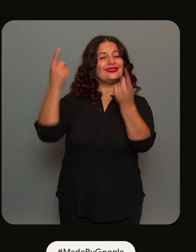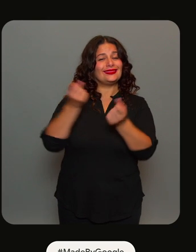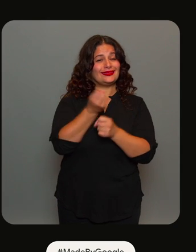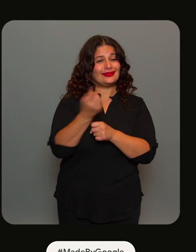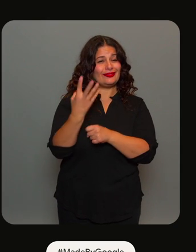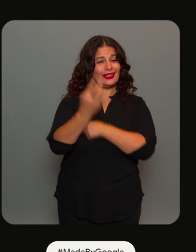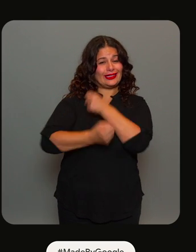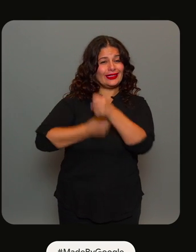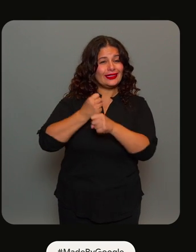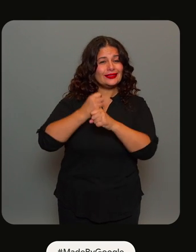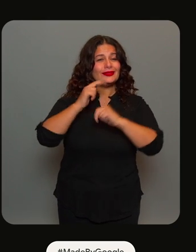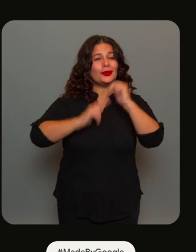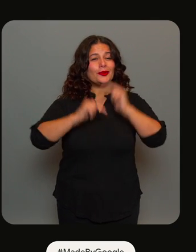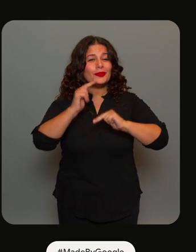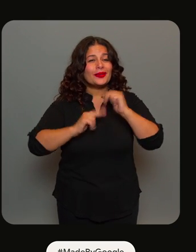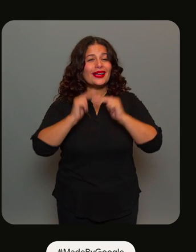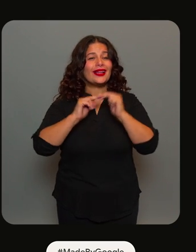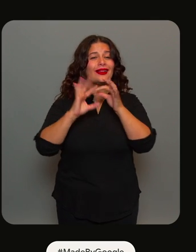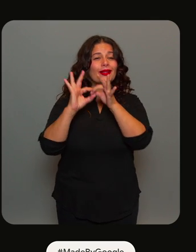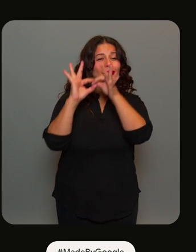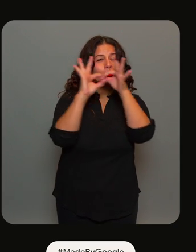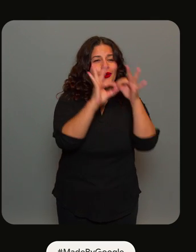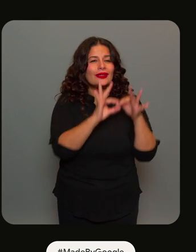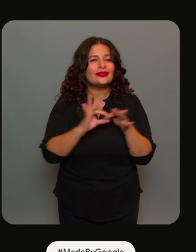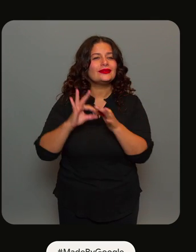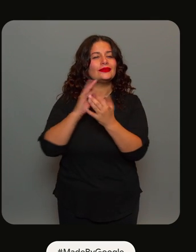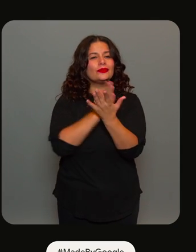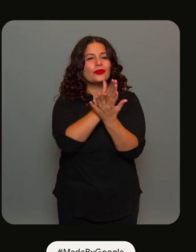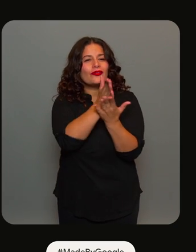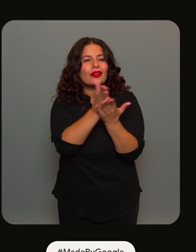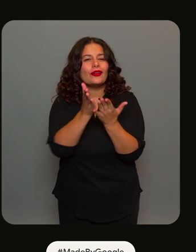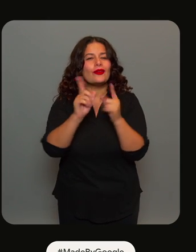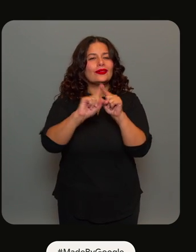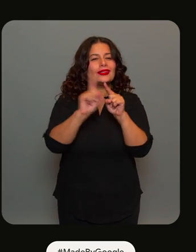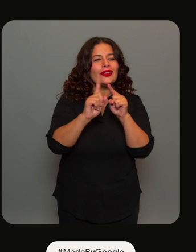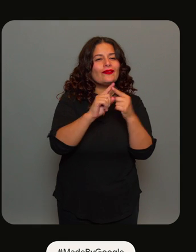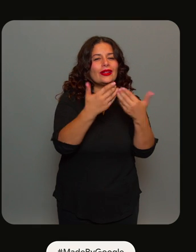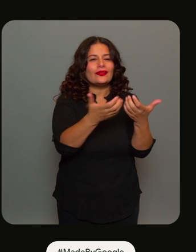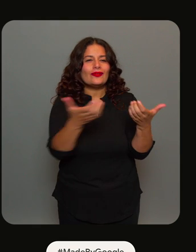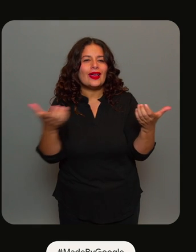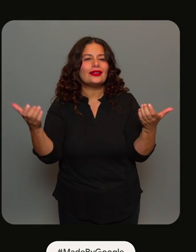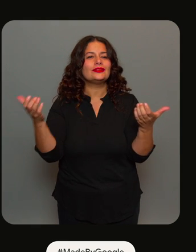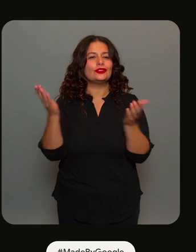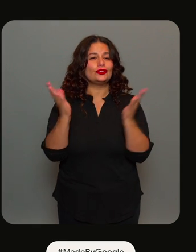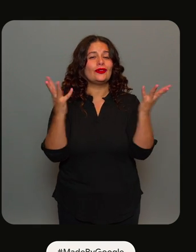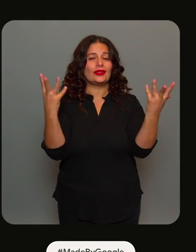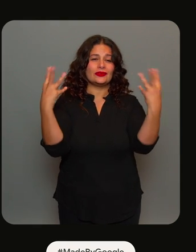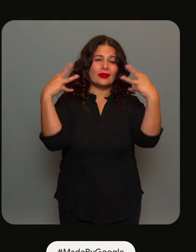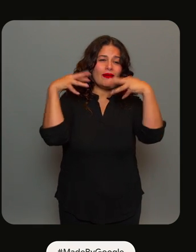portfolio of devices and services. Earlier this week, you saw our home portfolio expand